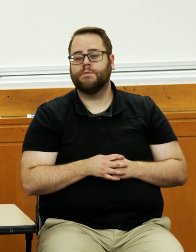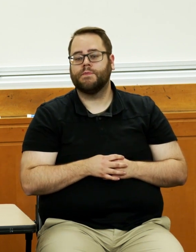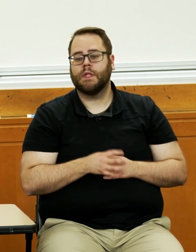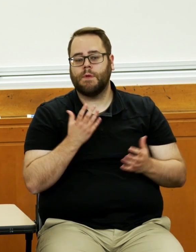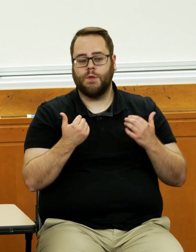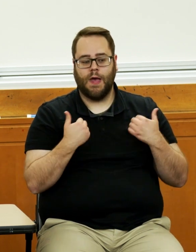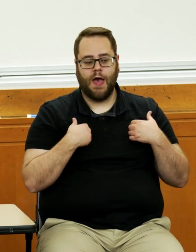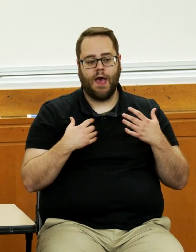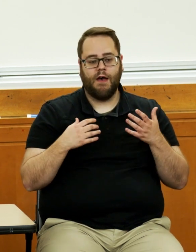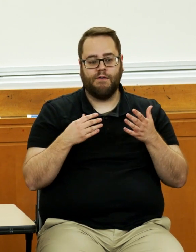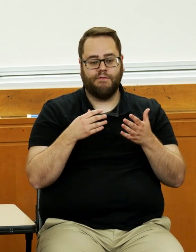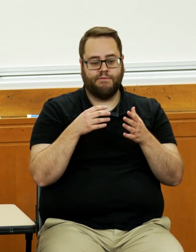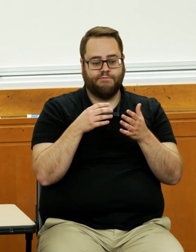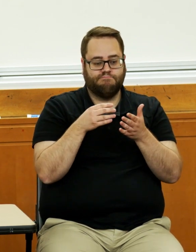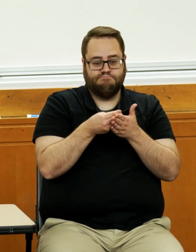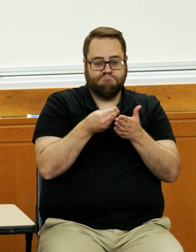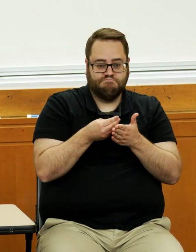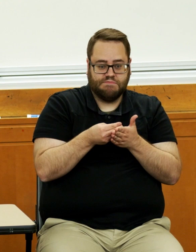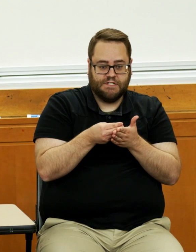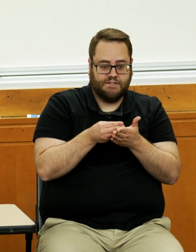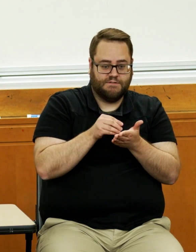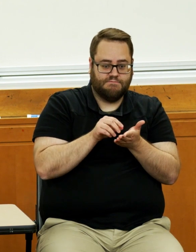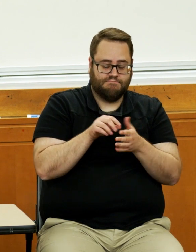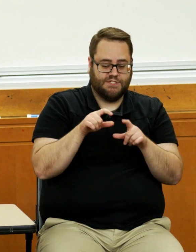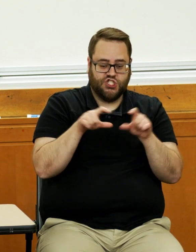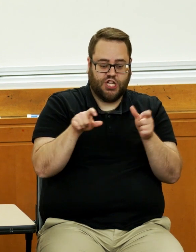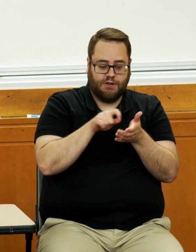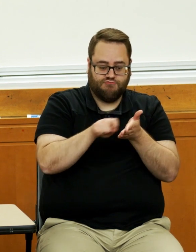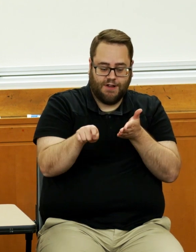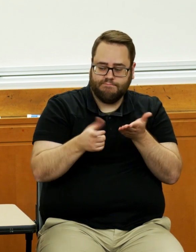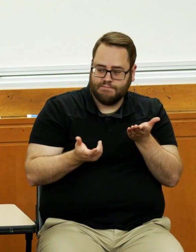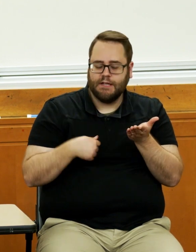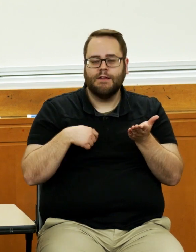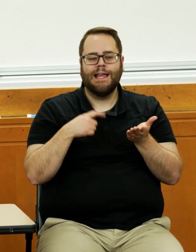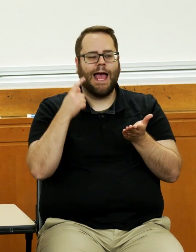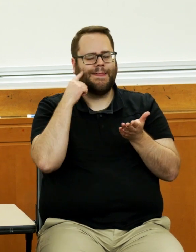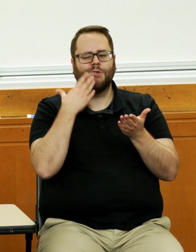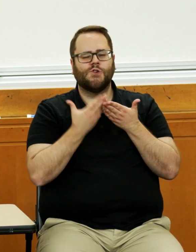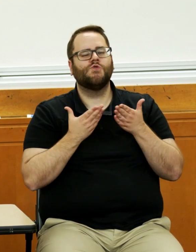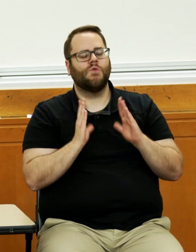write. You might have…you could so much…you could even ask. I think a good way to navigate a lot of